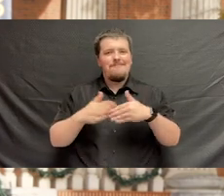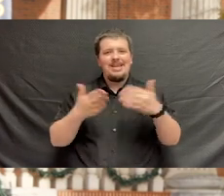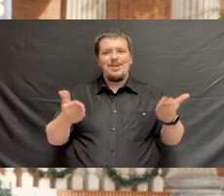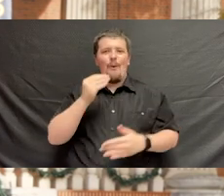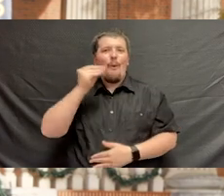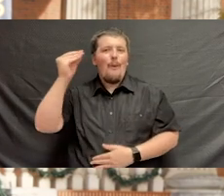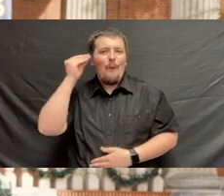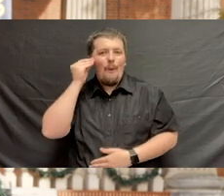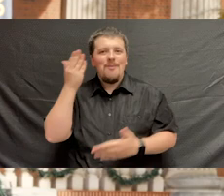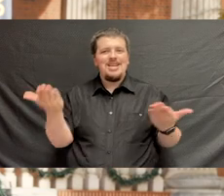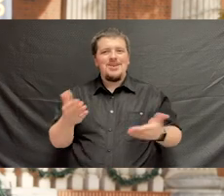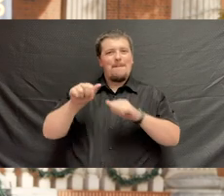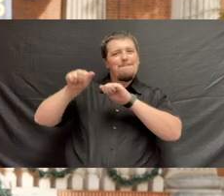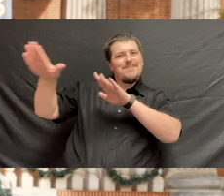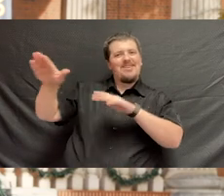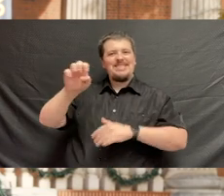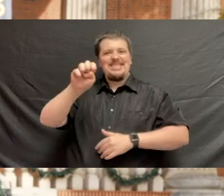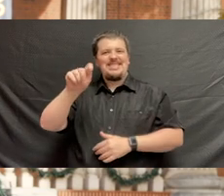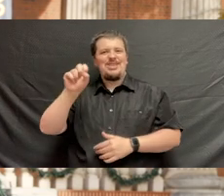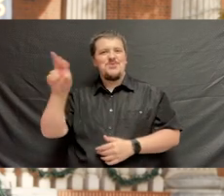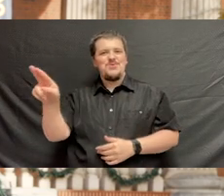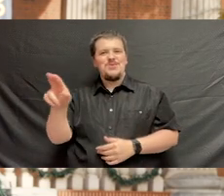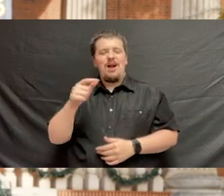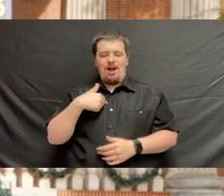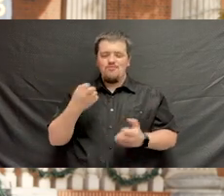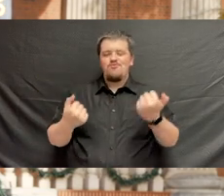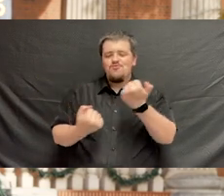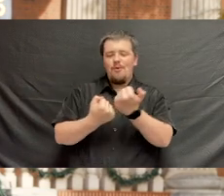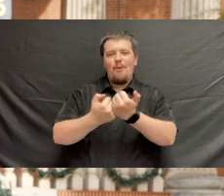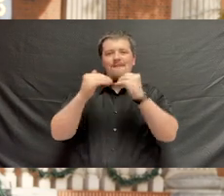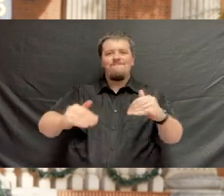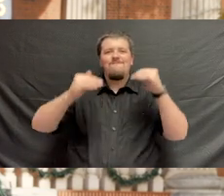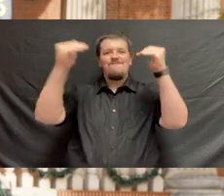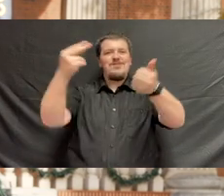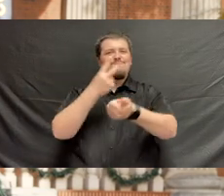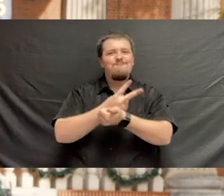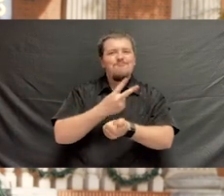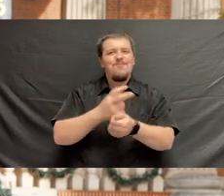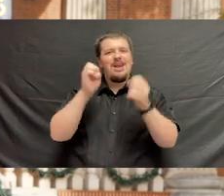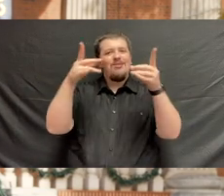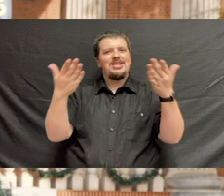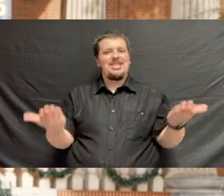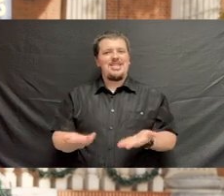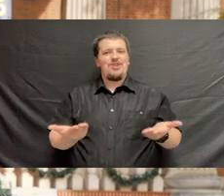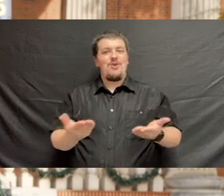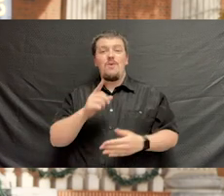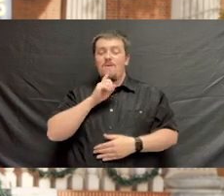to these mountains and this university, because I wanted to support and advance graduate education at ETSU.